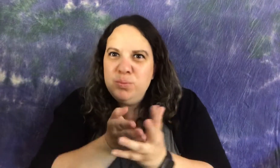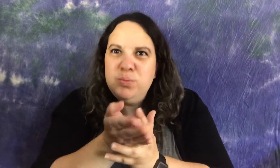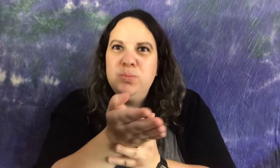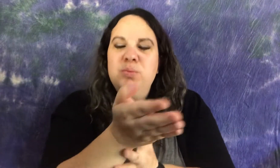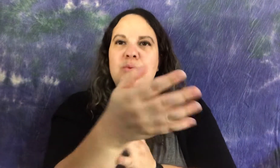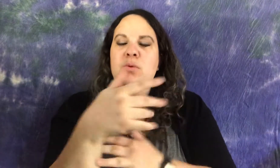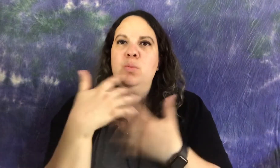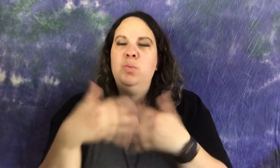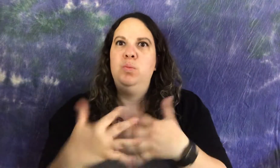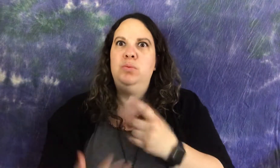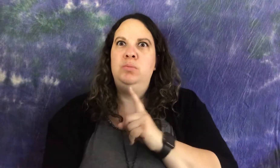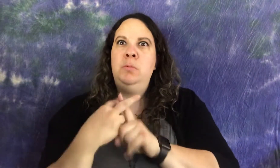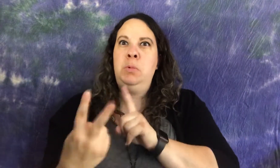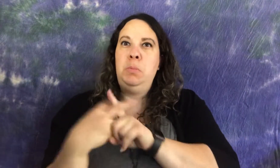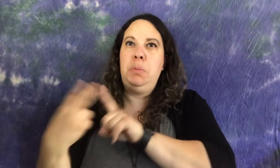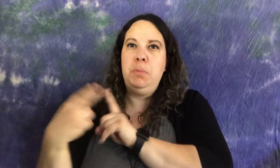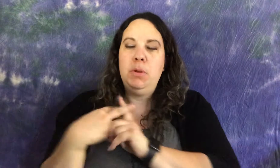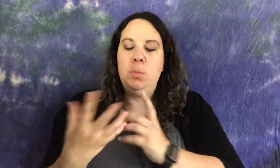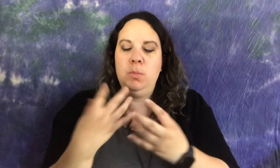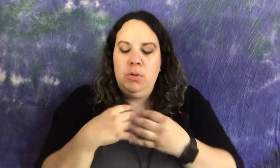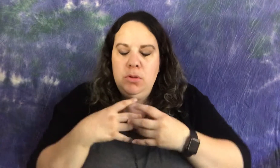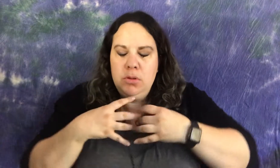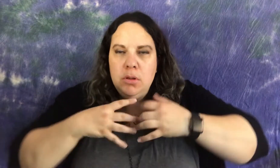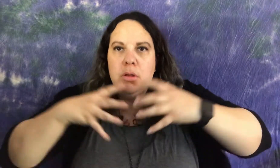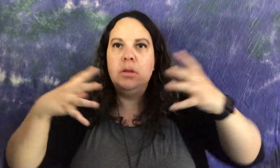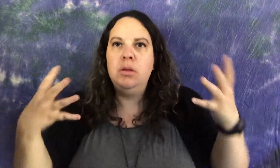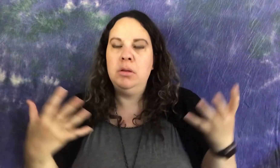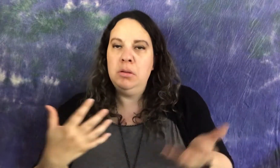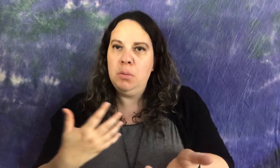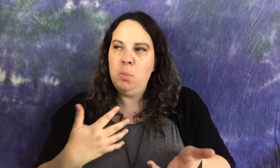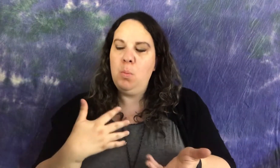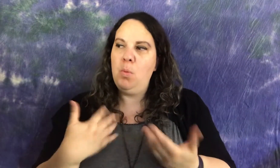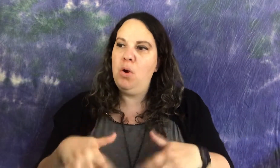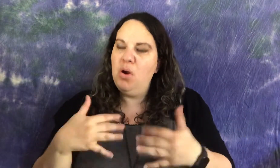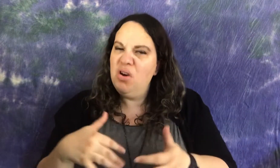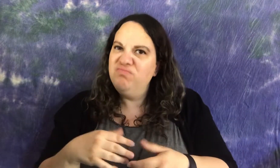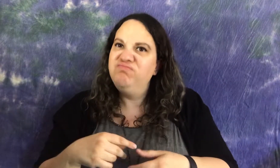Through studying abroad in Spain, I have gained so much from this experience, WOW!